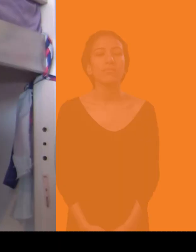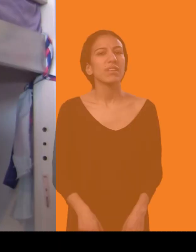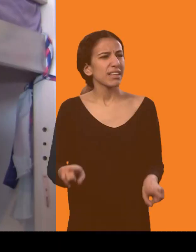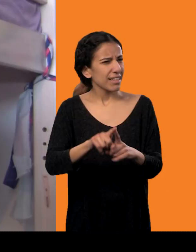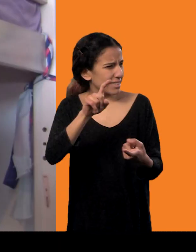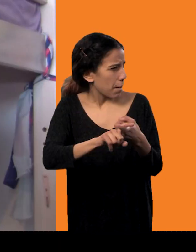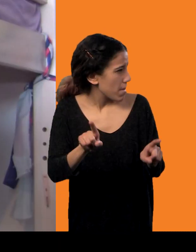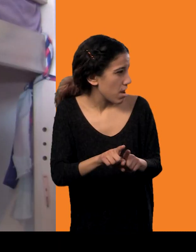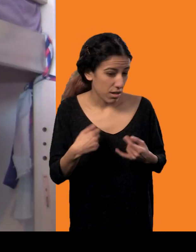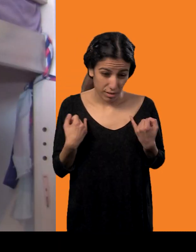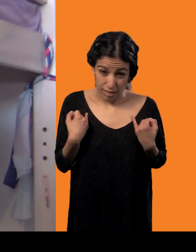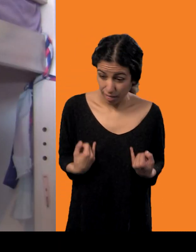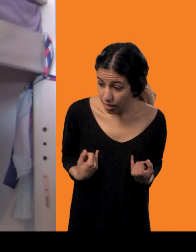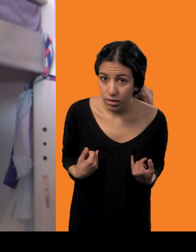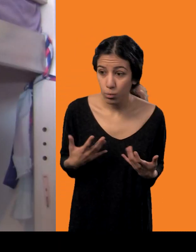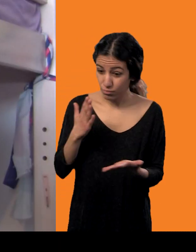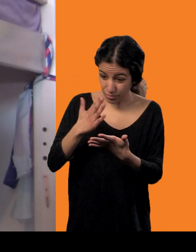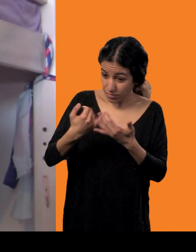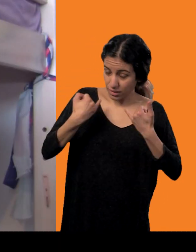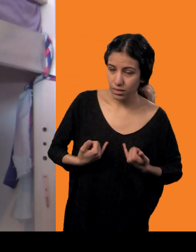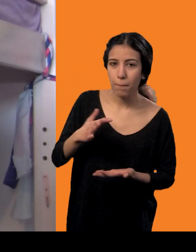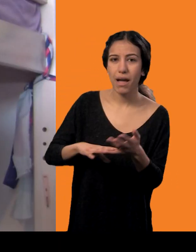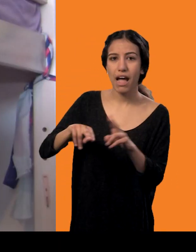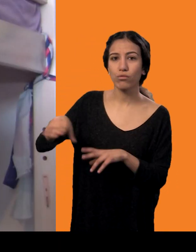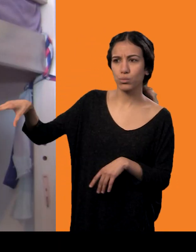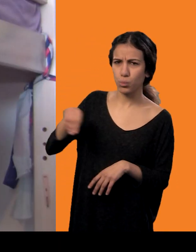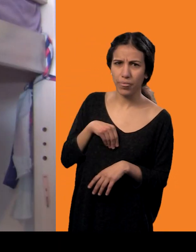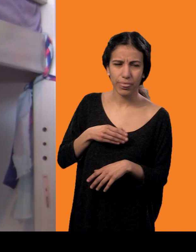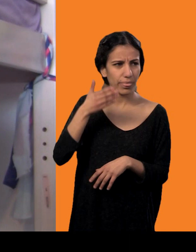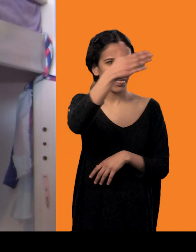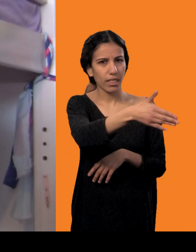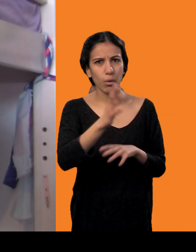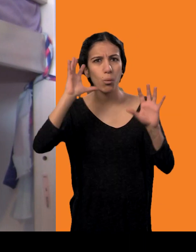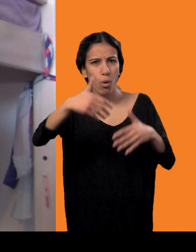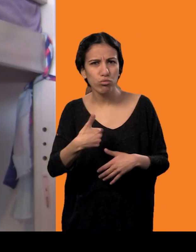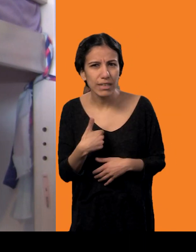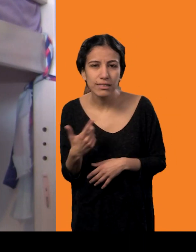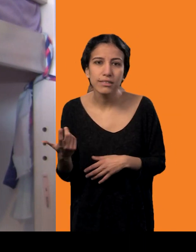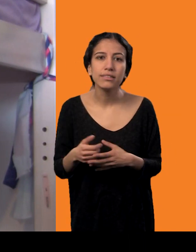Lucy: It depends on how ill I am if I'm like really ill and stuff I have to take my mum and dad